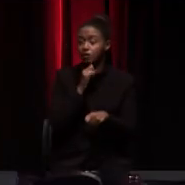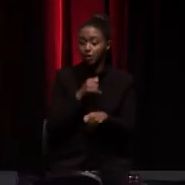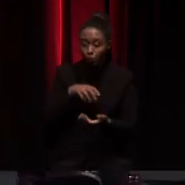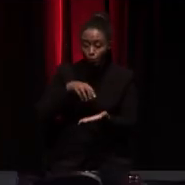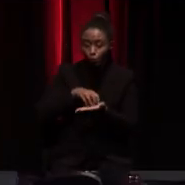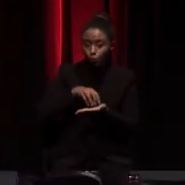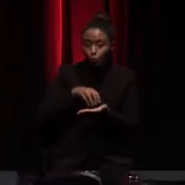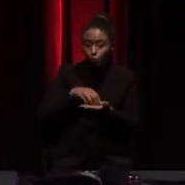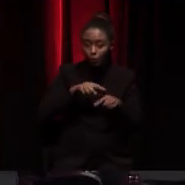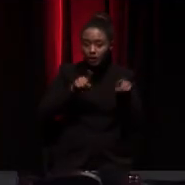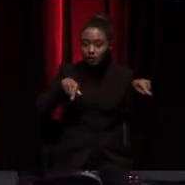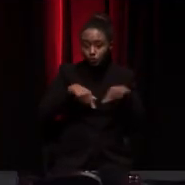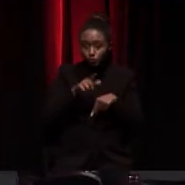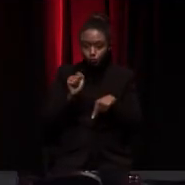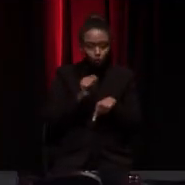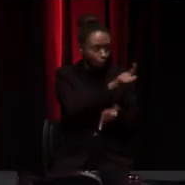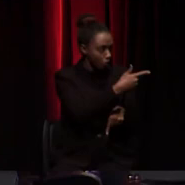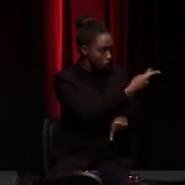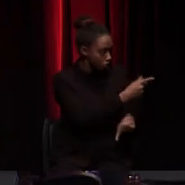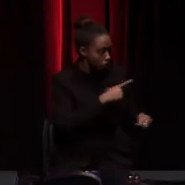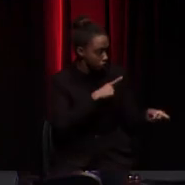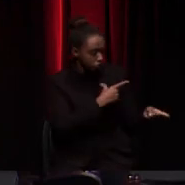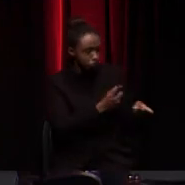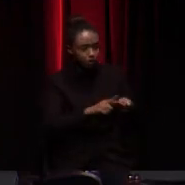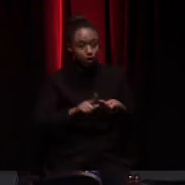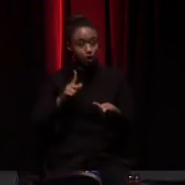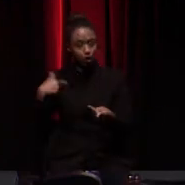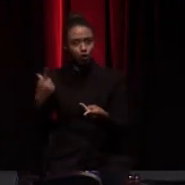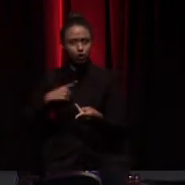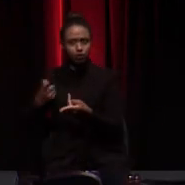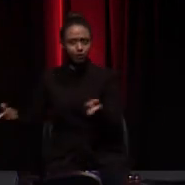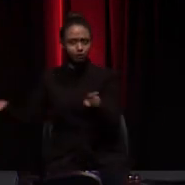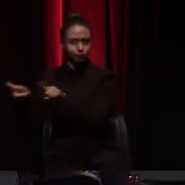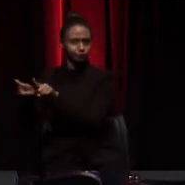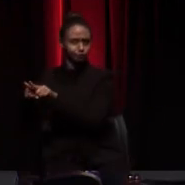like at Vice we have our partners, and develop projects,